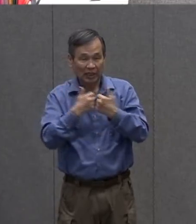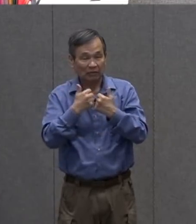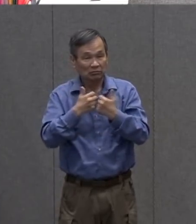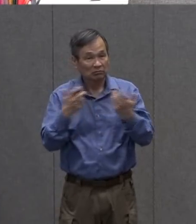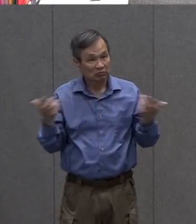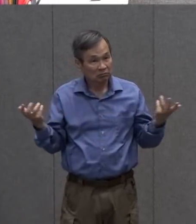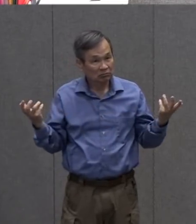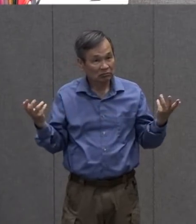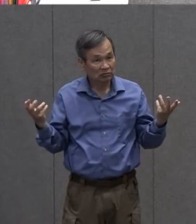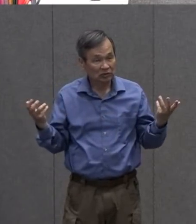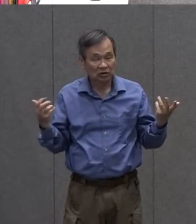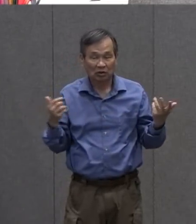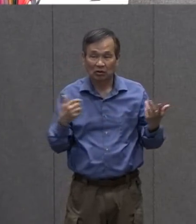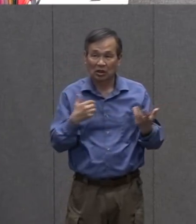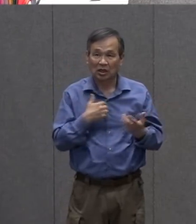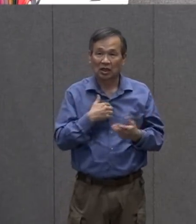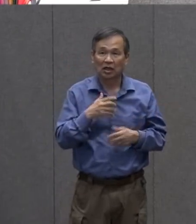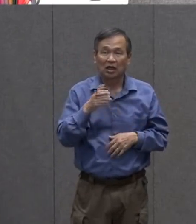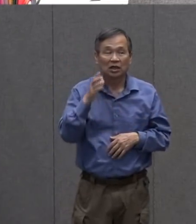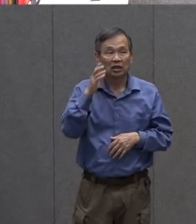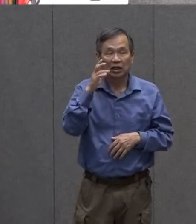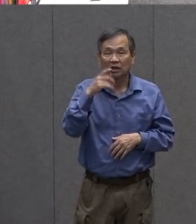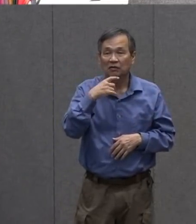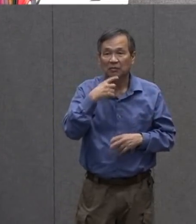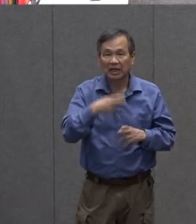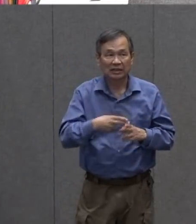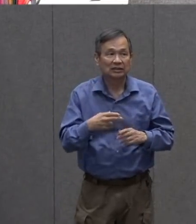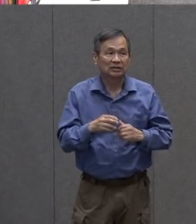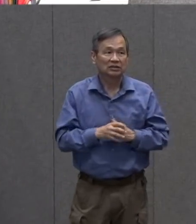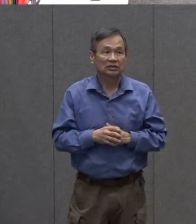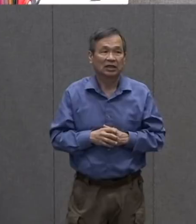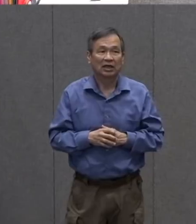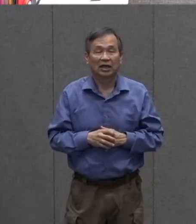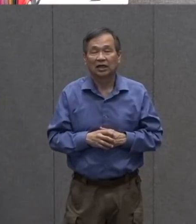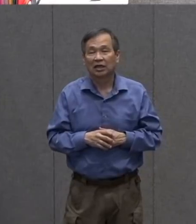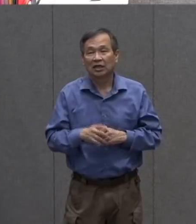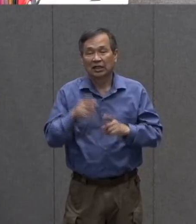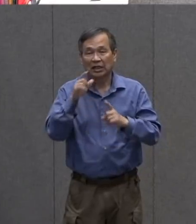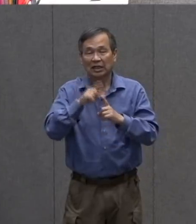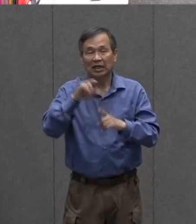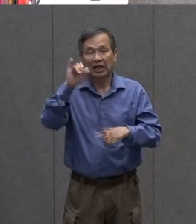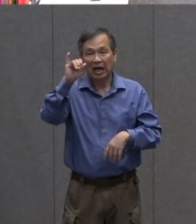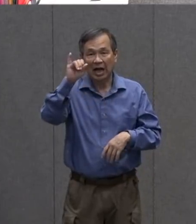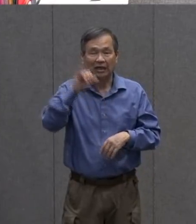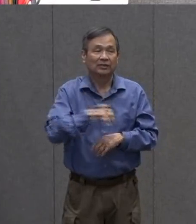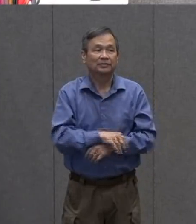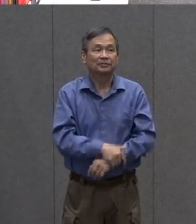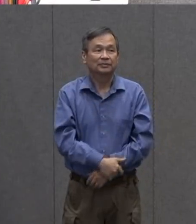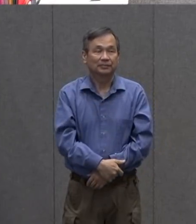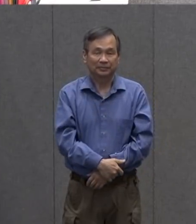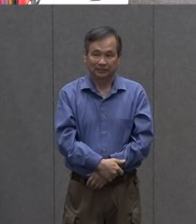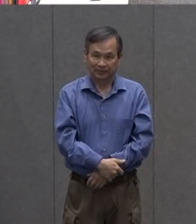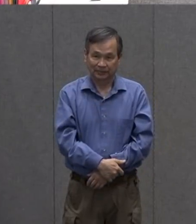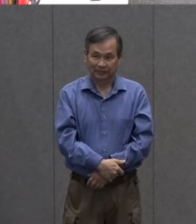So I'm going to add we just talked about I, the letter I as a potential sound that you could play this game with.